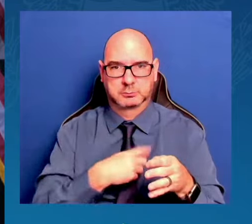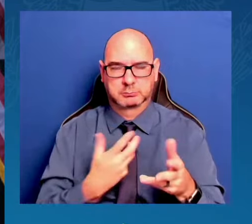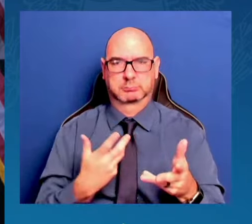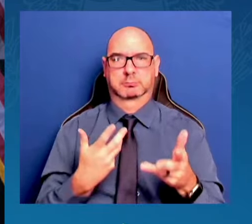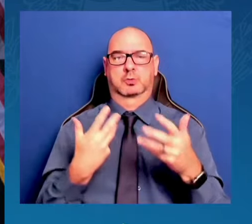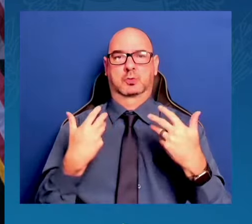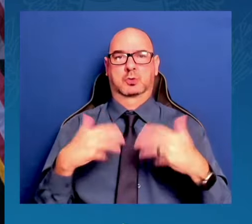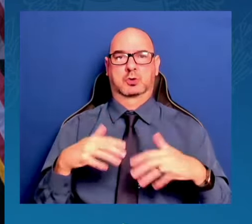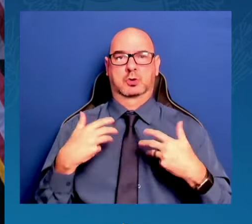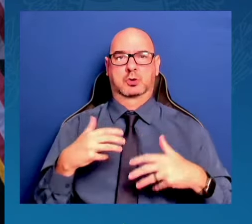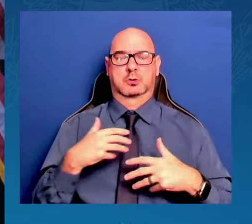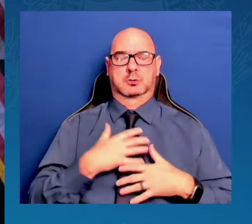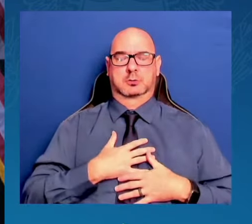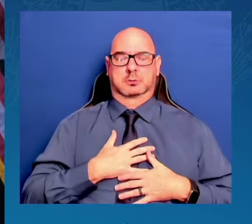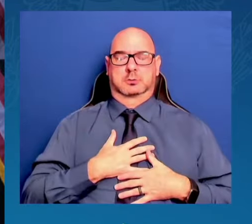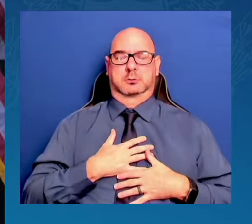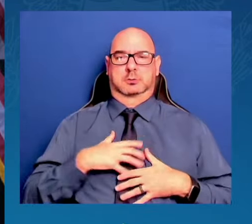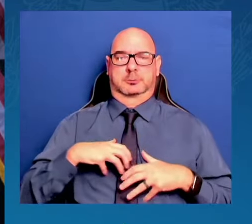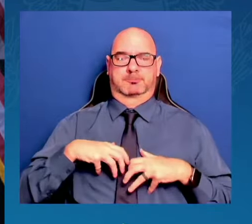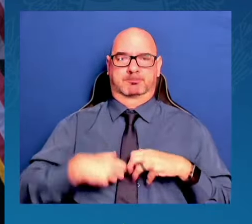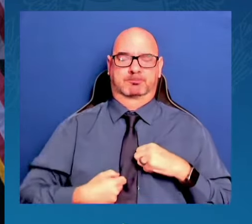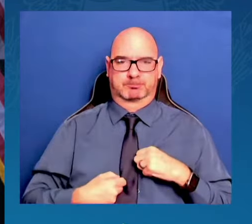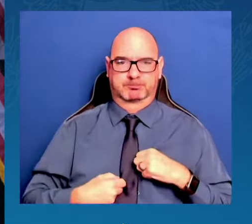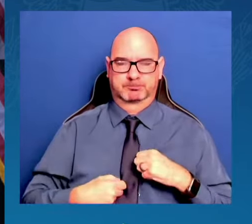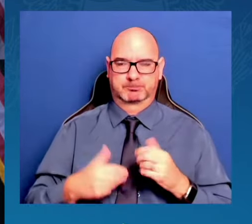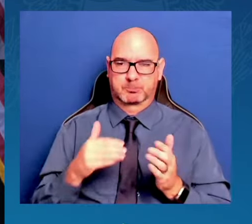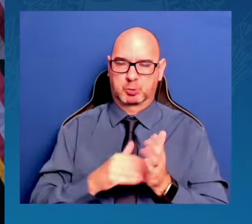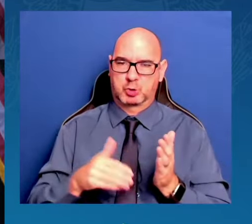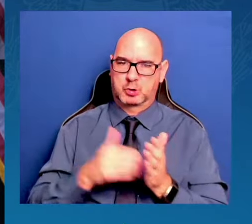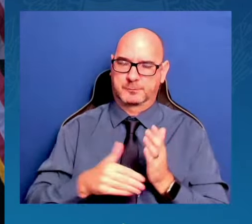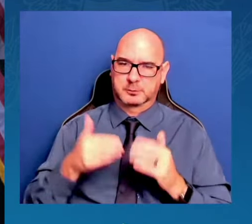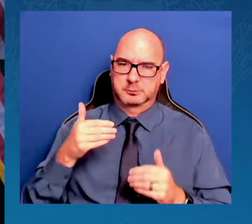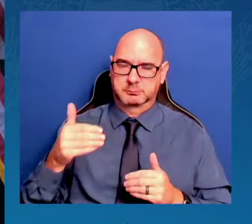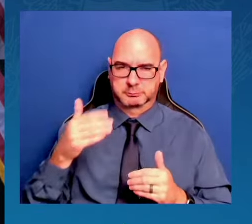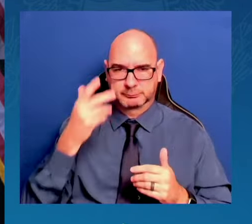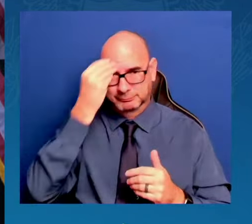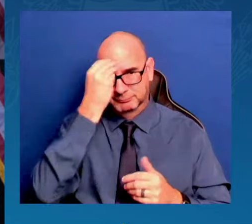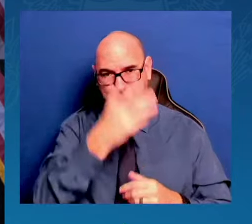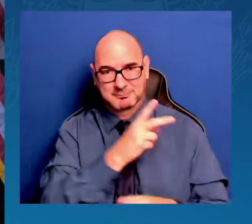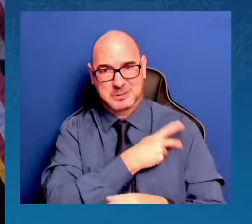We must tell patients that we can't give them the care. We are trained and qualified to provide.